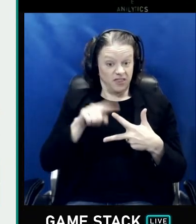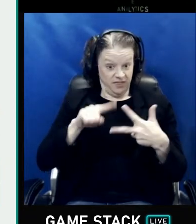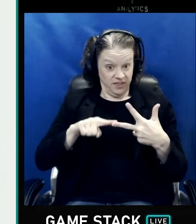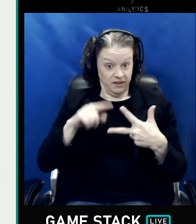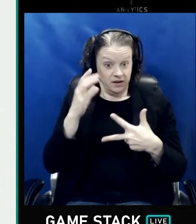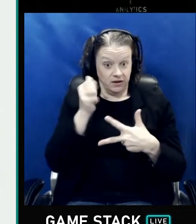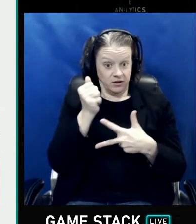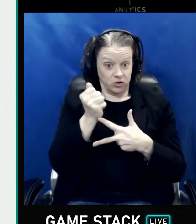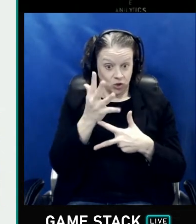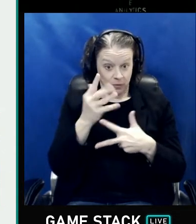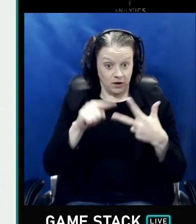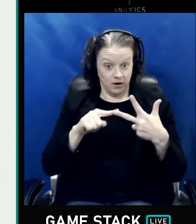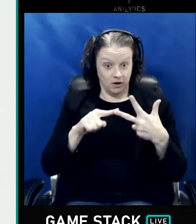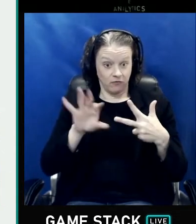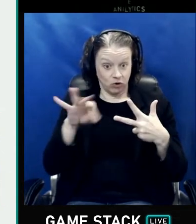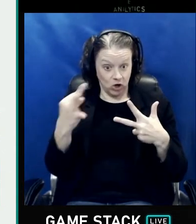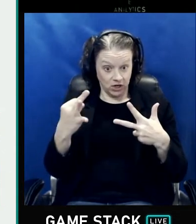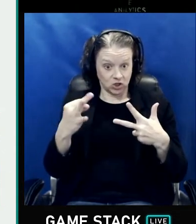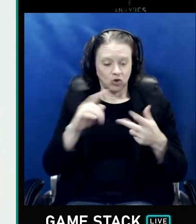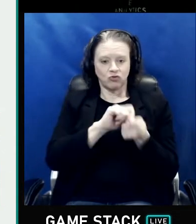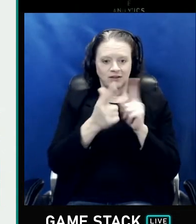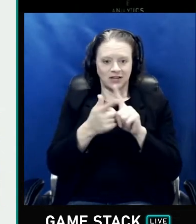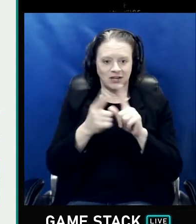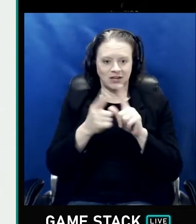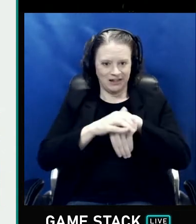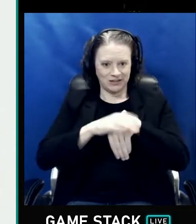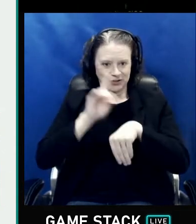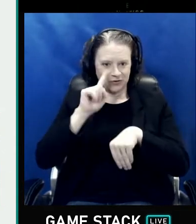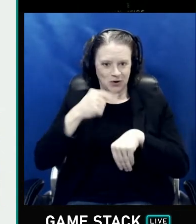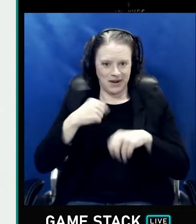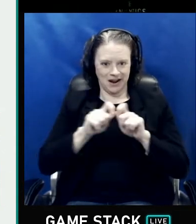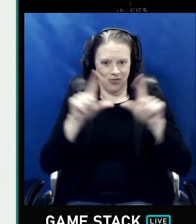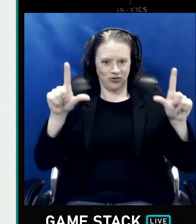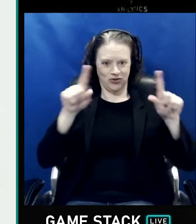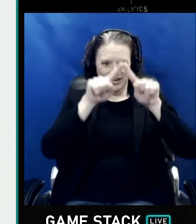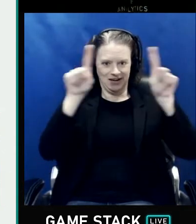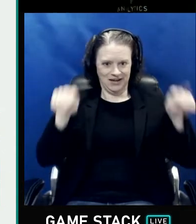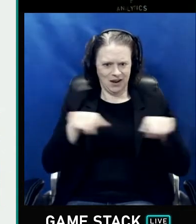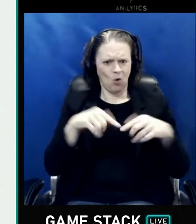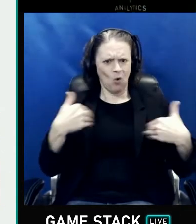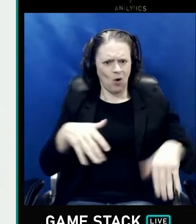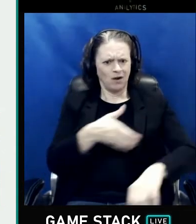speaking in German and in French, and that's really powerful because it actually makes it so that I can play